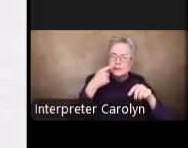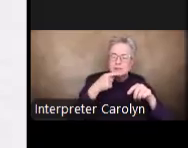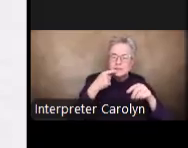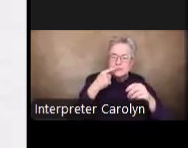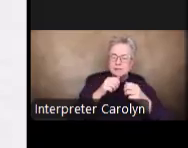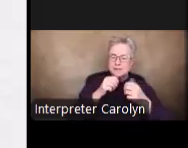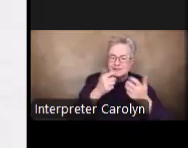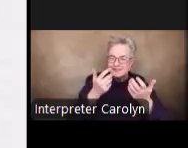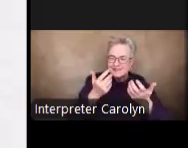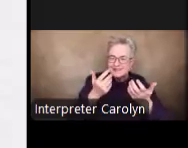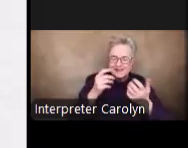DTN,